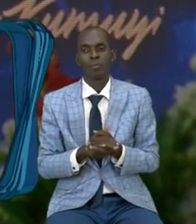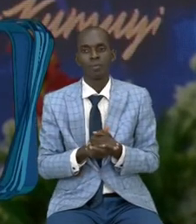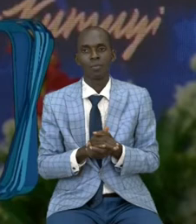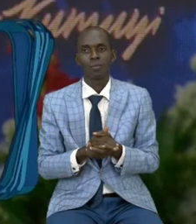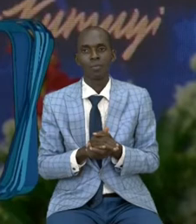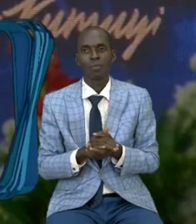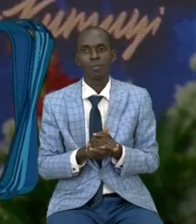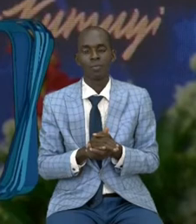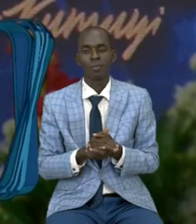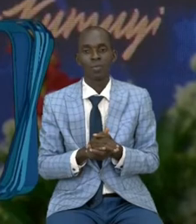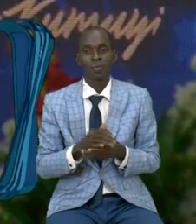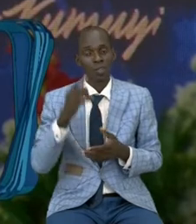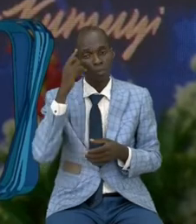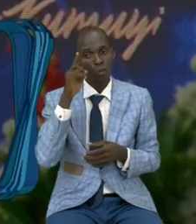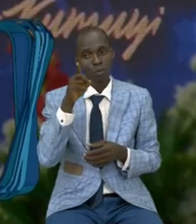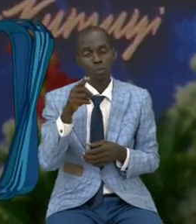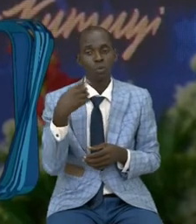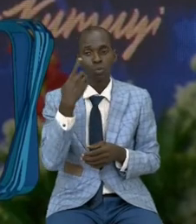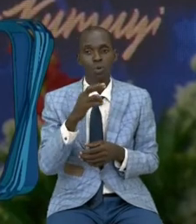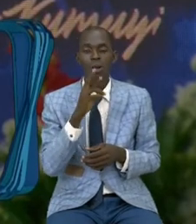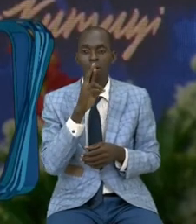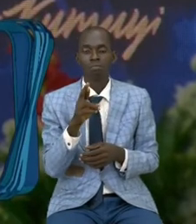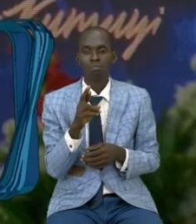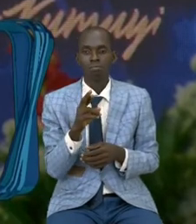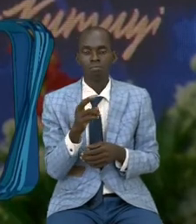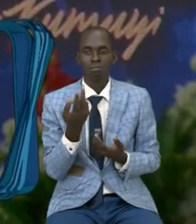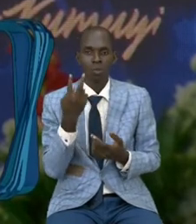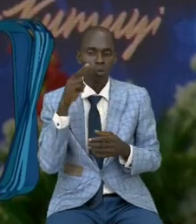can answer us supervise us those who are coordinating